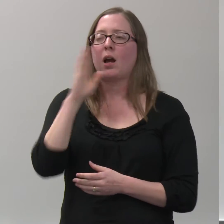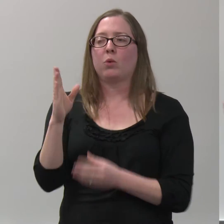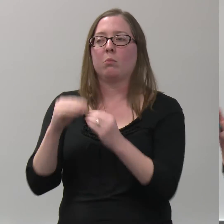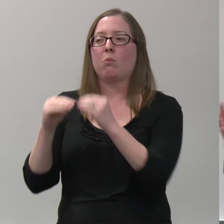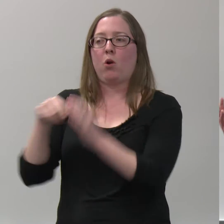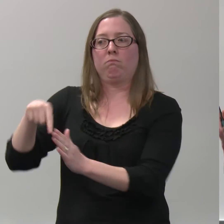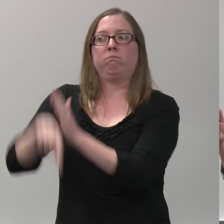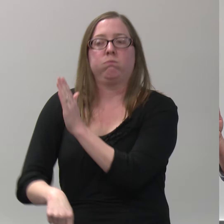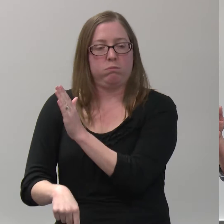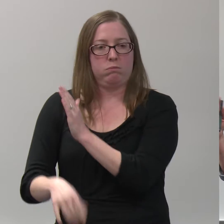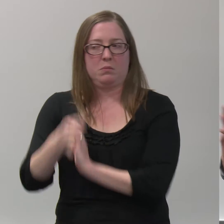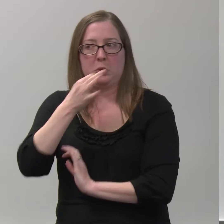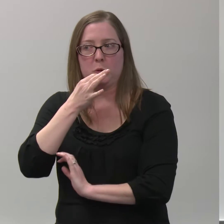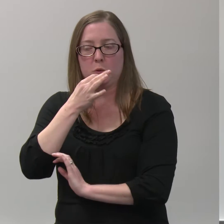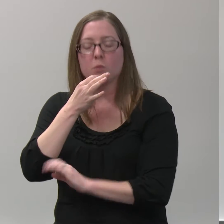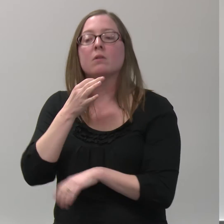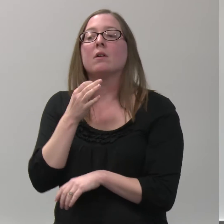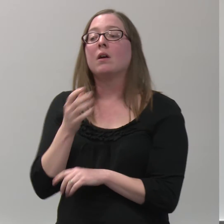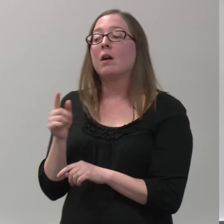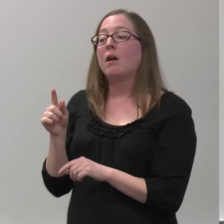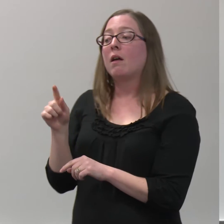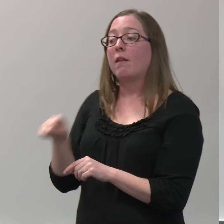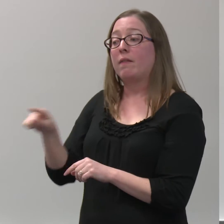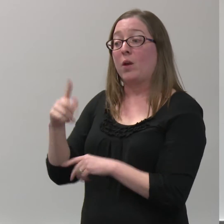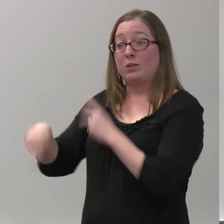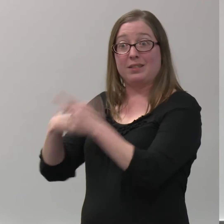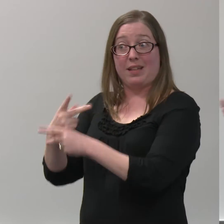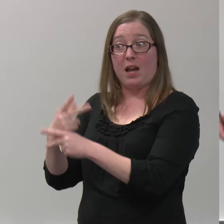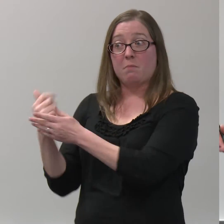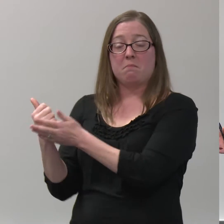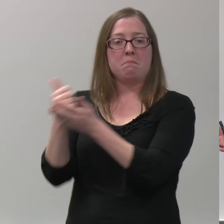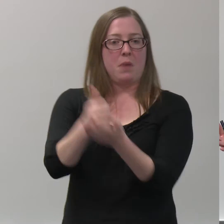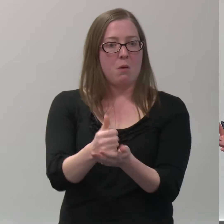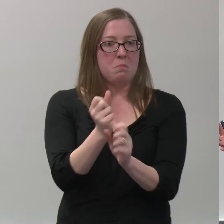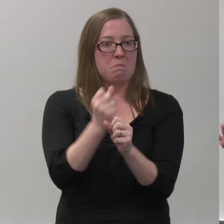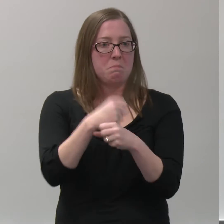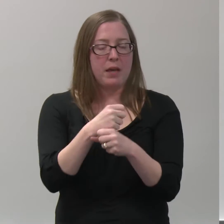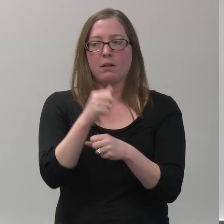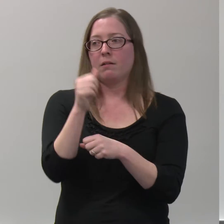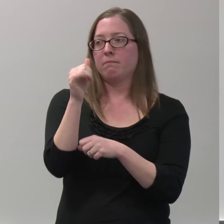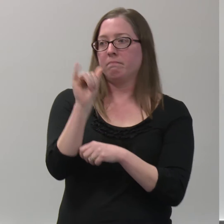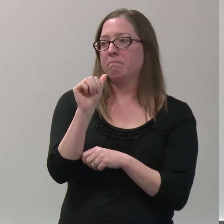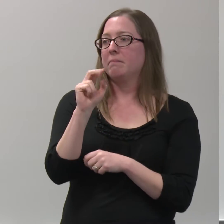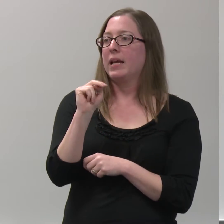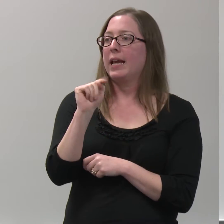they actually help B cells make antibody and then also do a lot of other things--